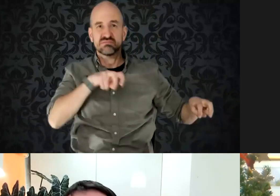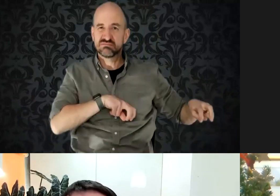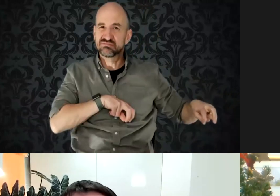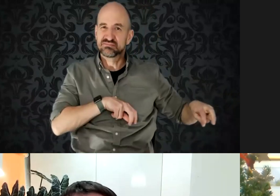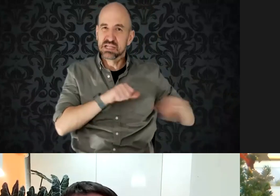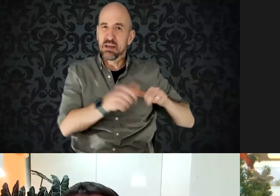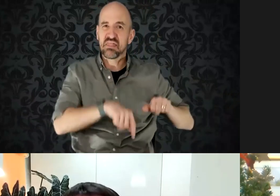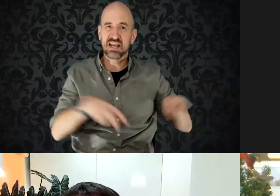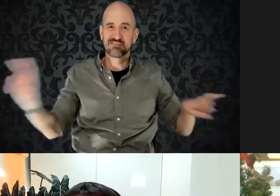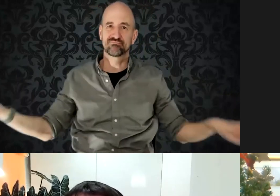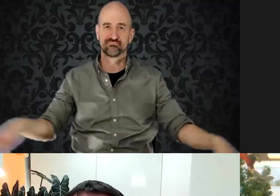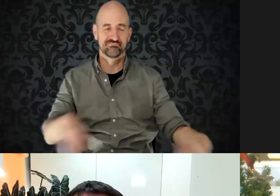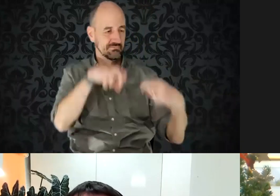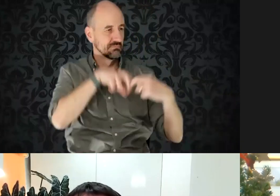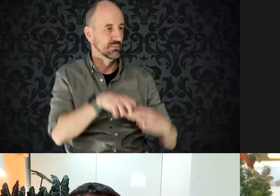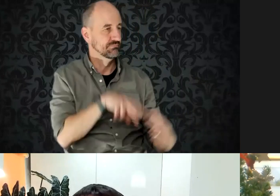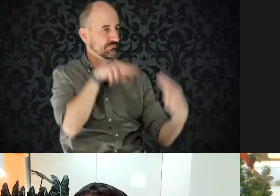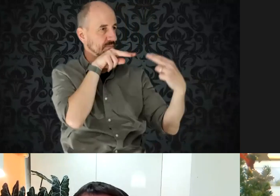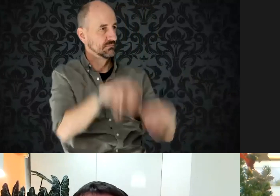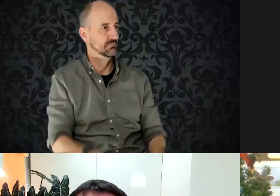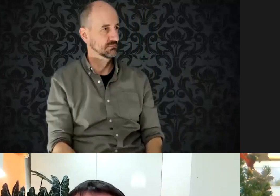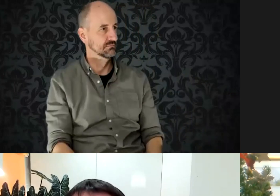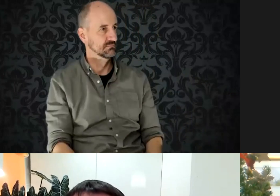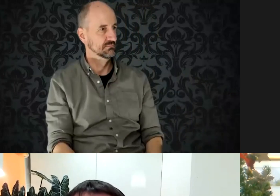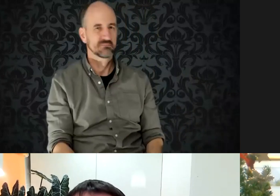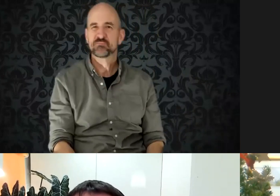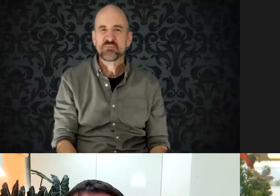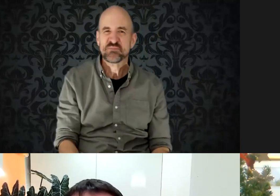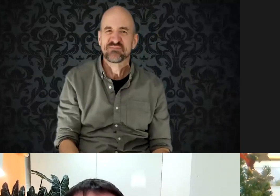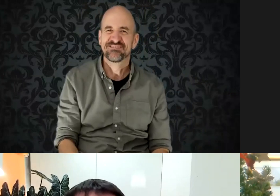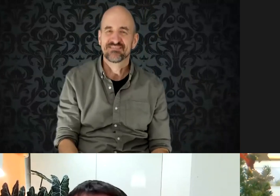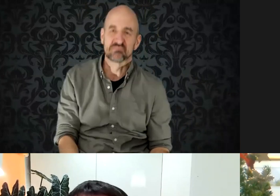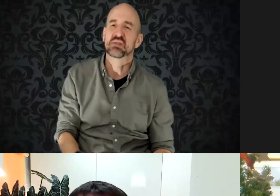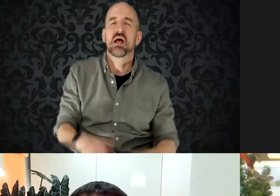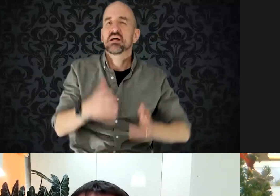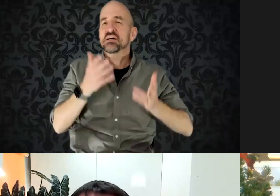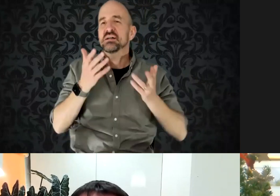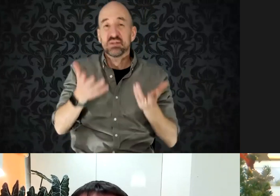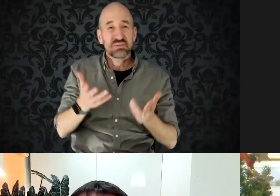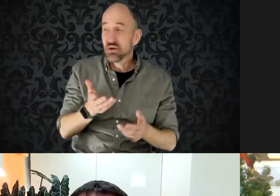and the wheelchair person has to sit right in front of the person. Make space next to you,